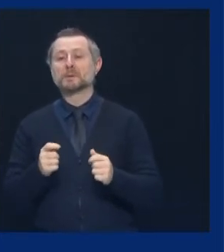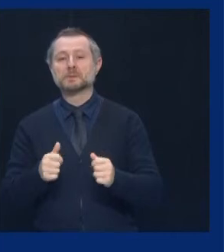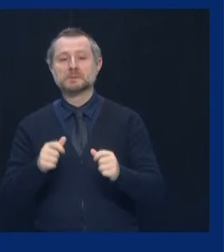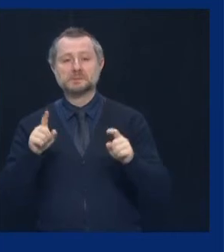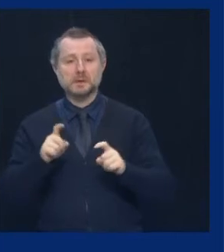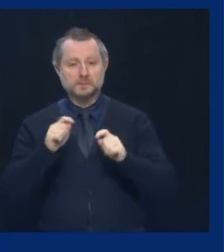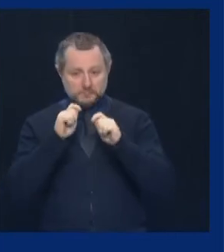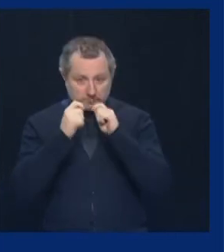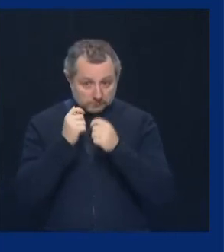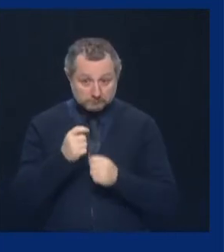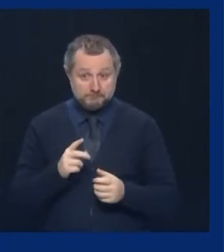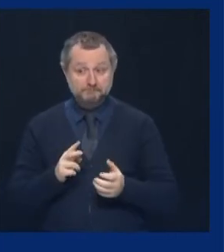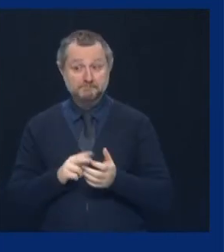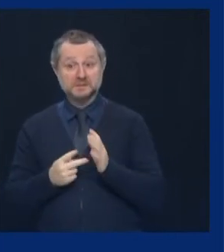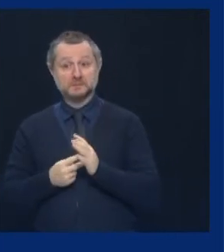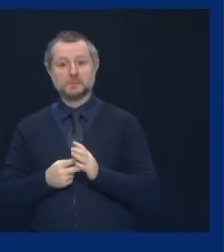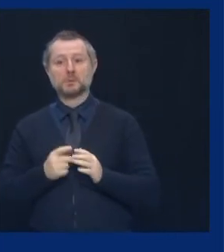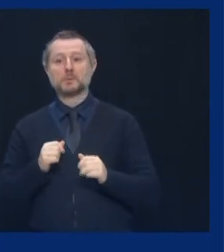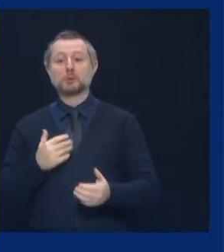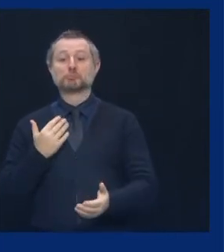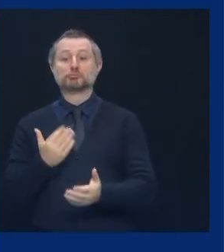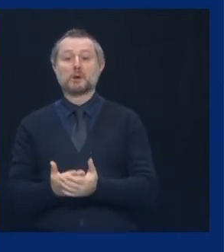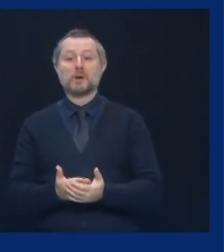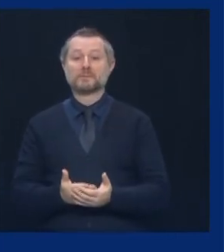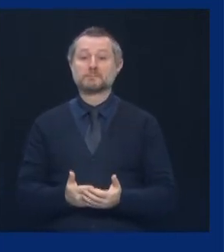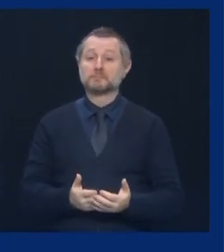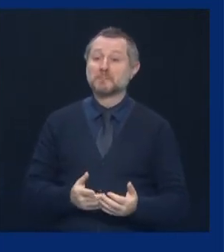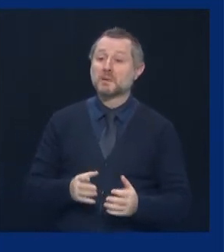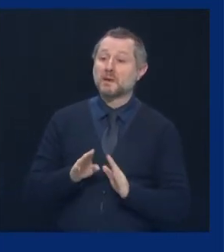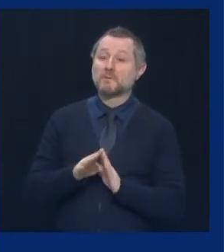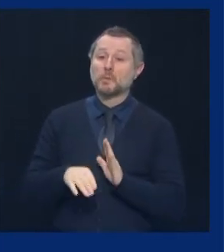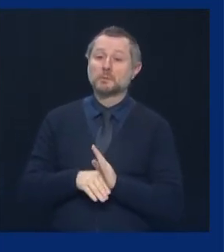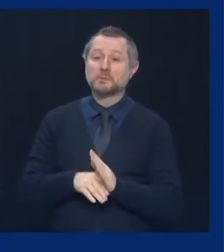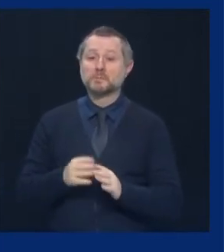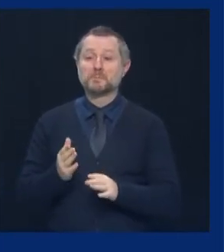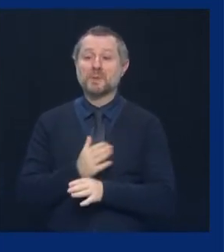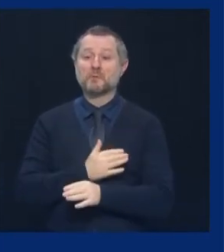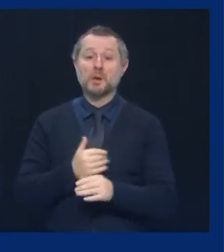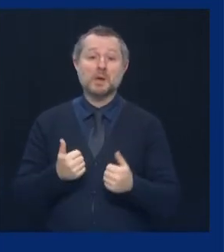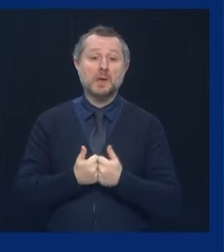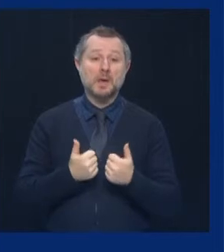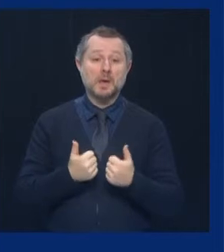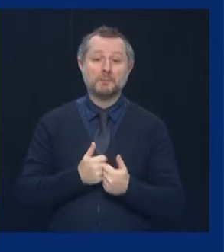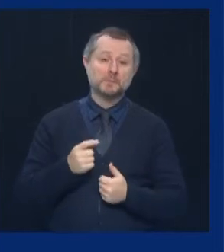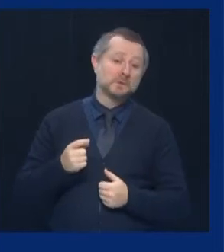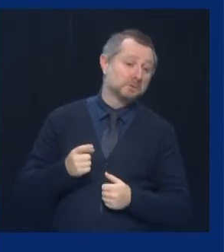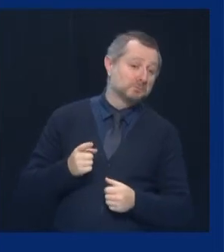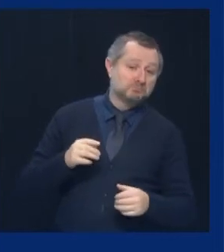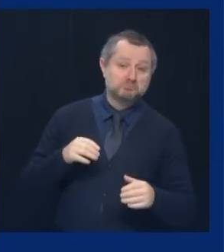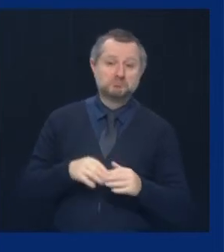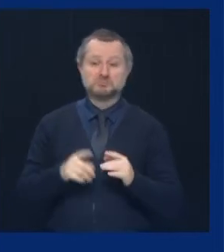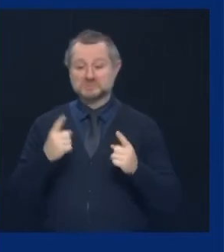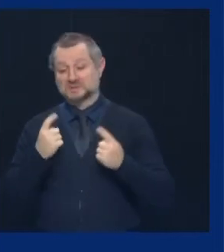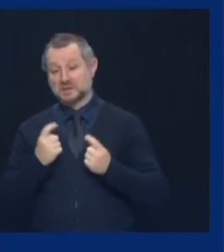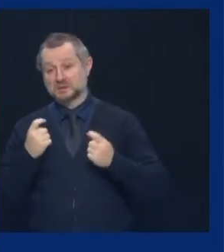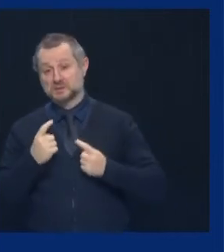SO TO SPEAK? YOU DO HAVE RAPID TESTING WHERE